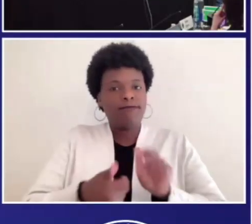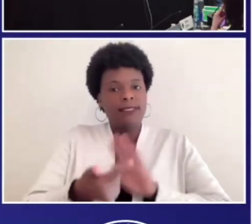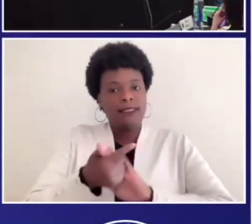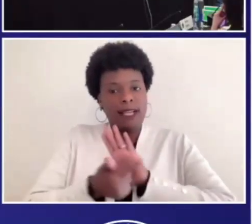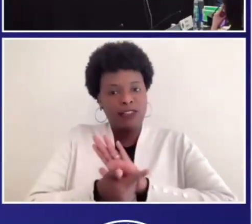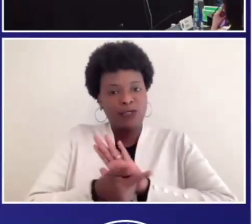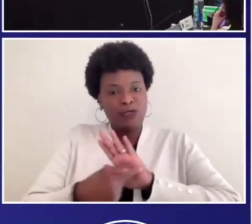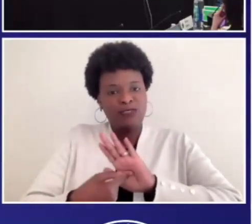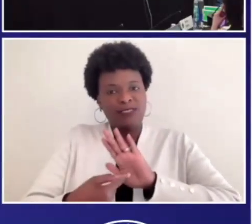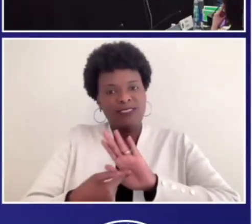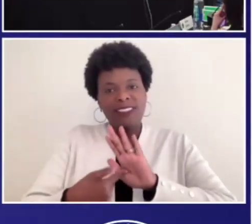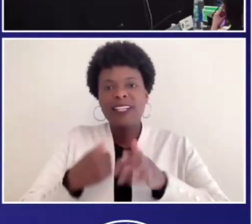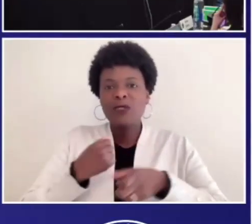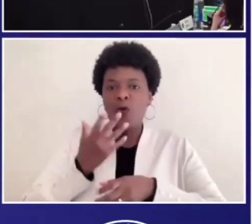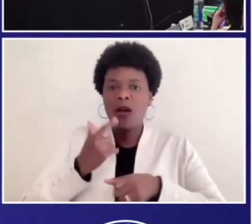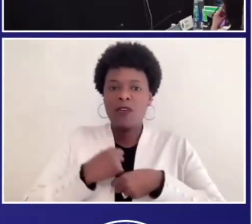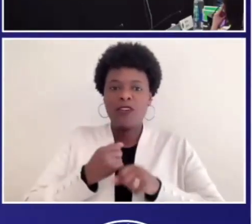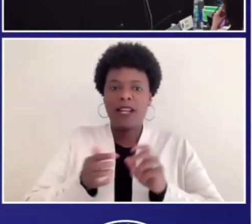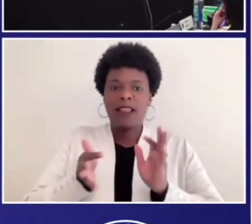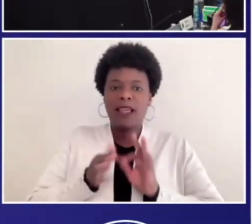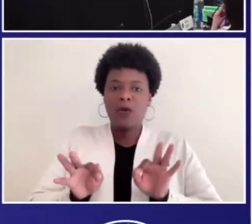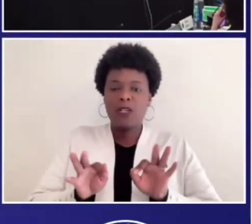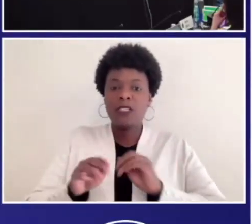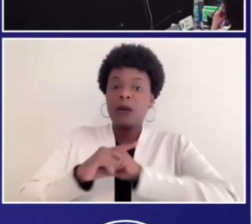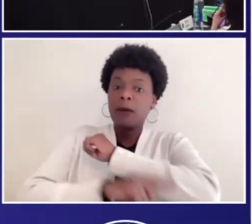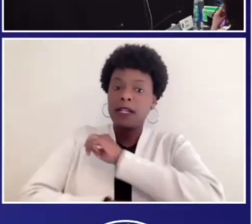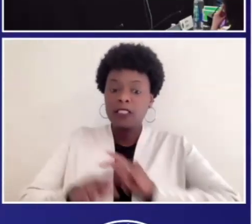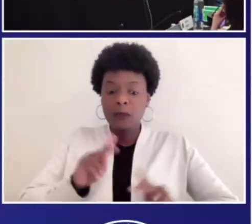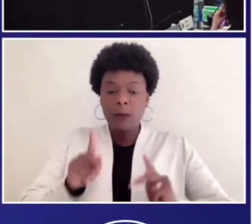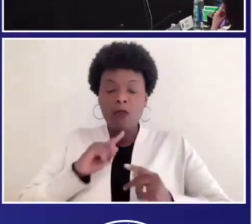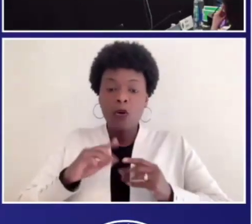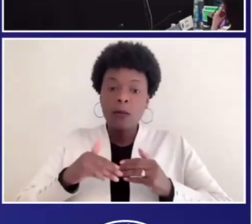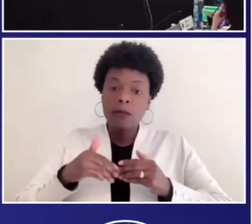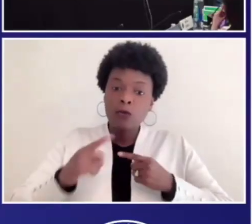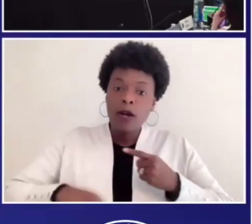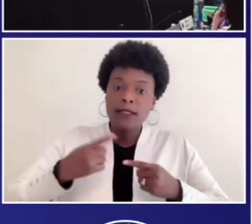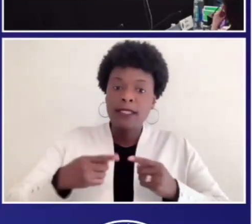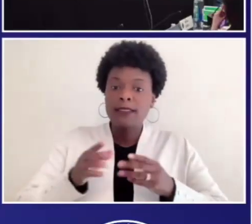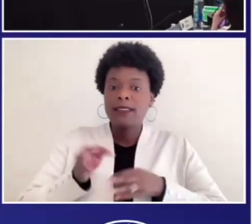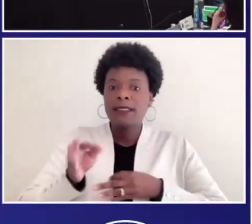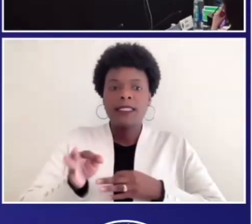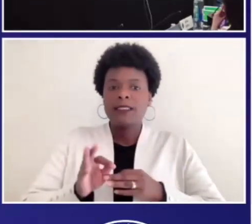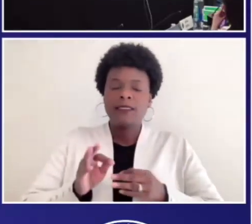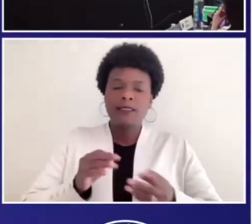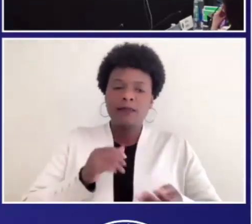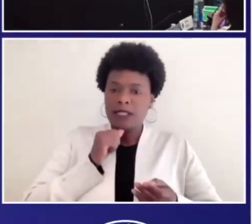we have, we have things in play to mitigate those. And our office, like I said, our Office of Federal Student